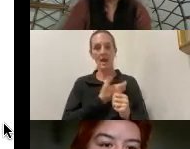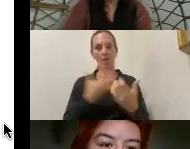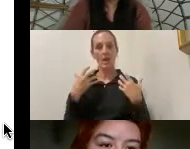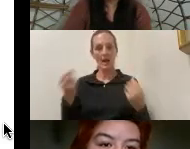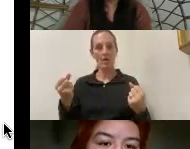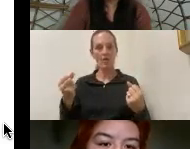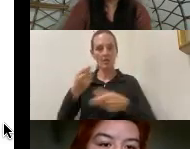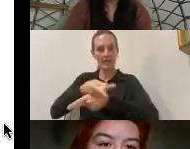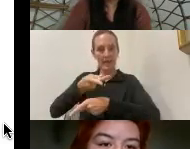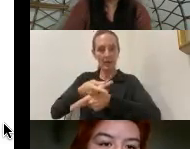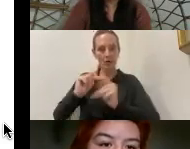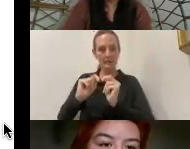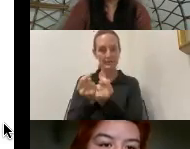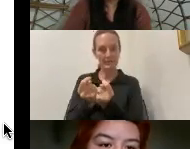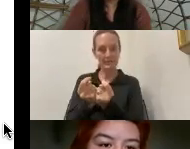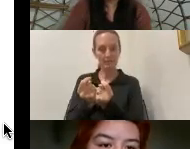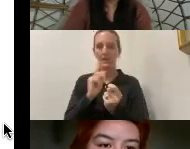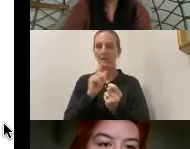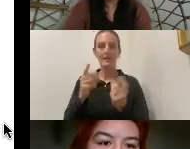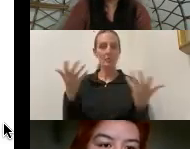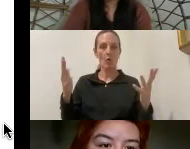team, is already working on it.